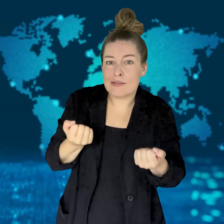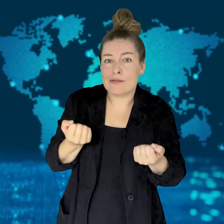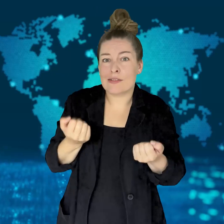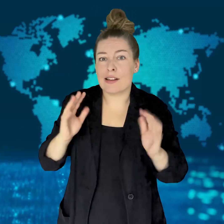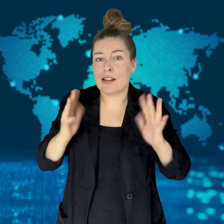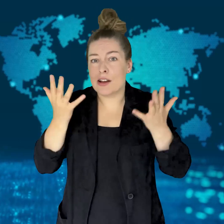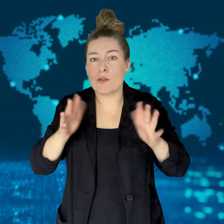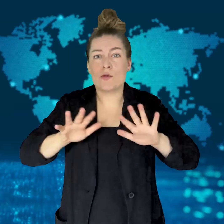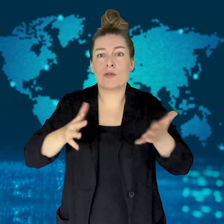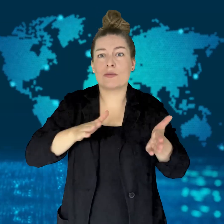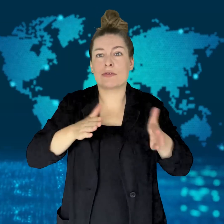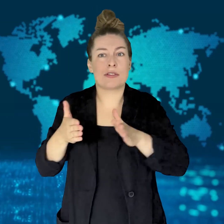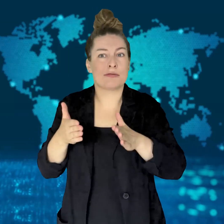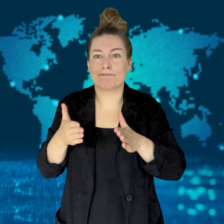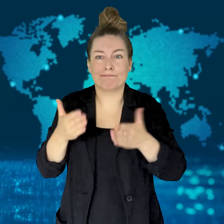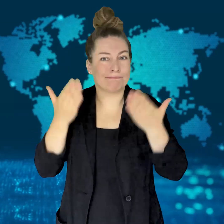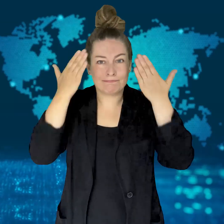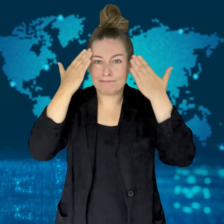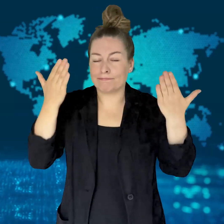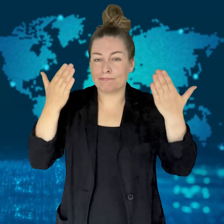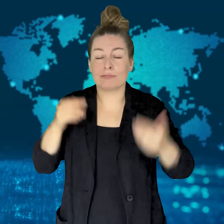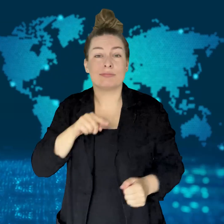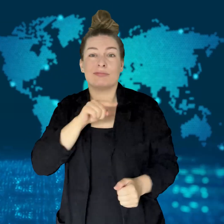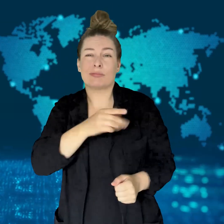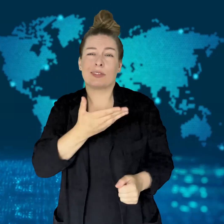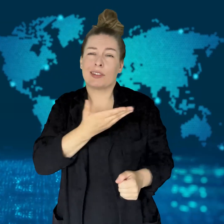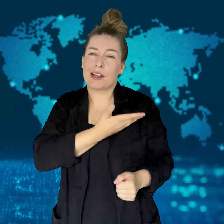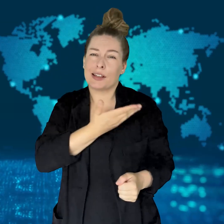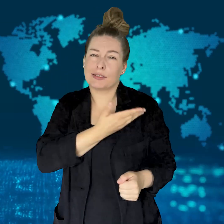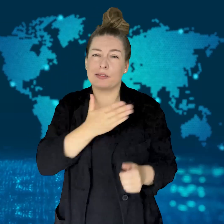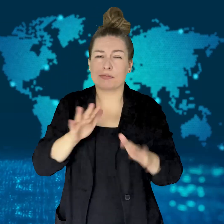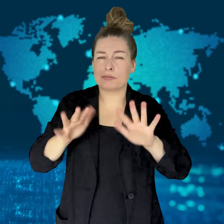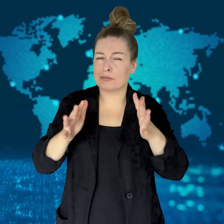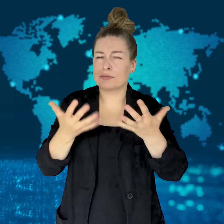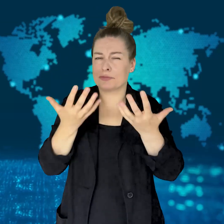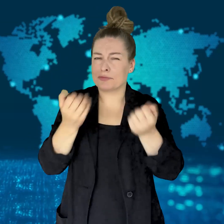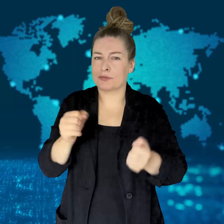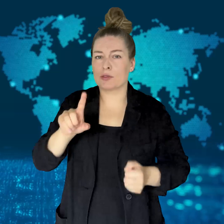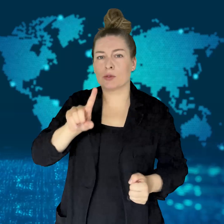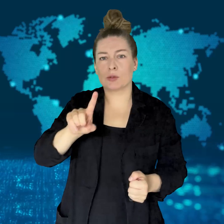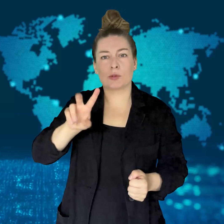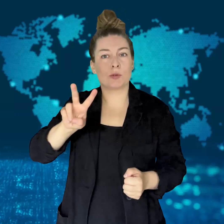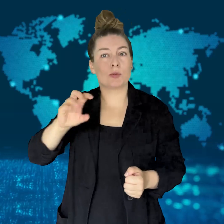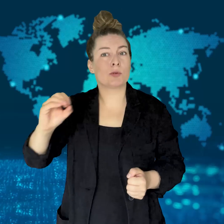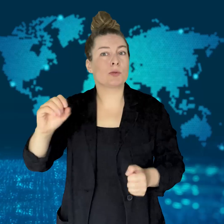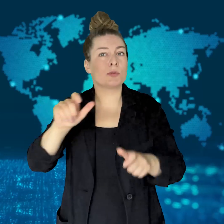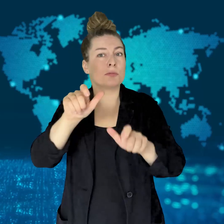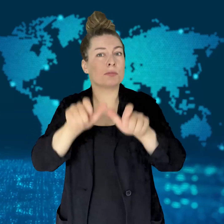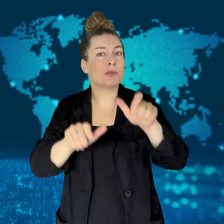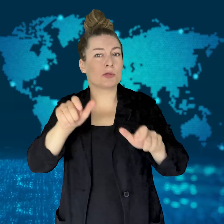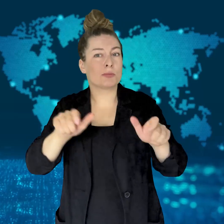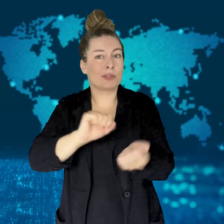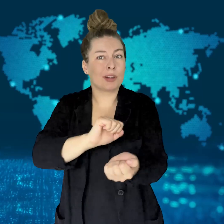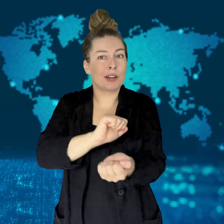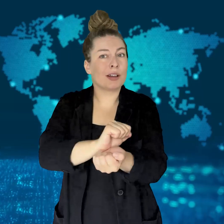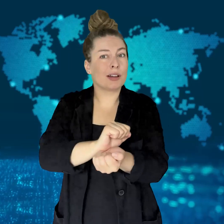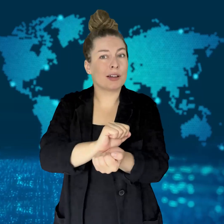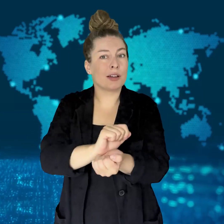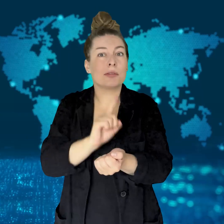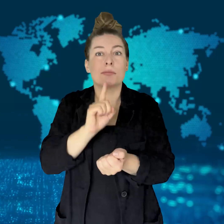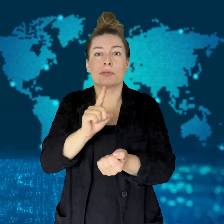It is known that there are still 120 people held hostage in Gaza,